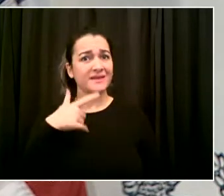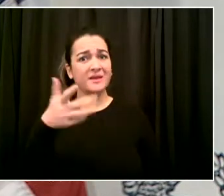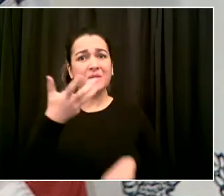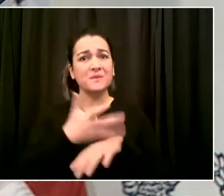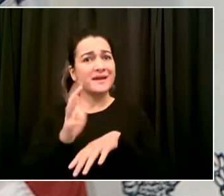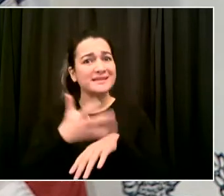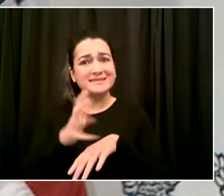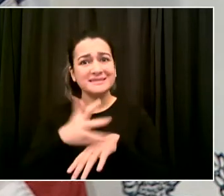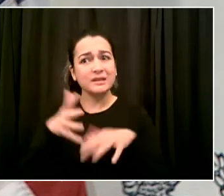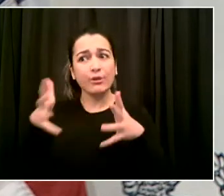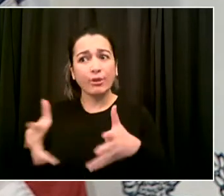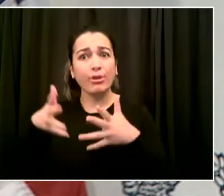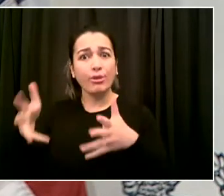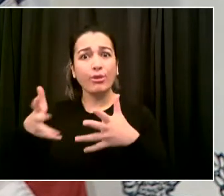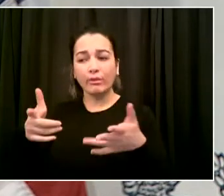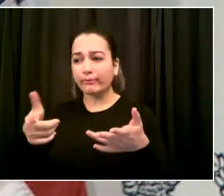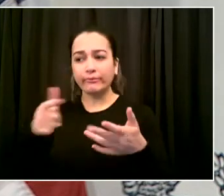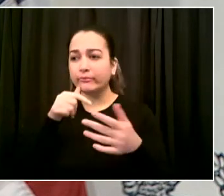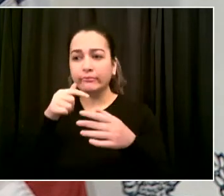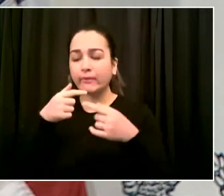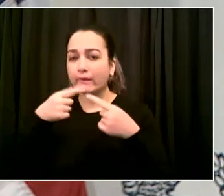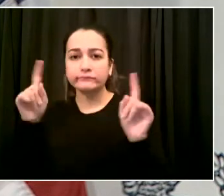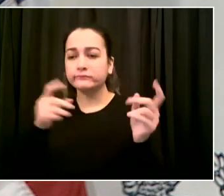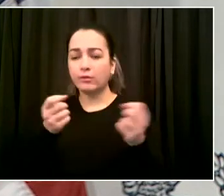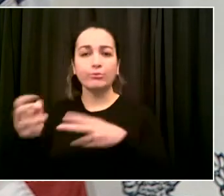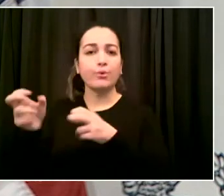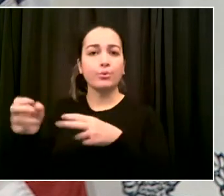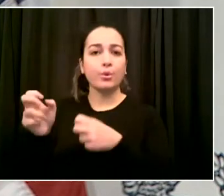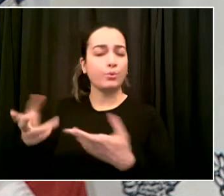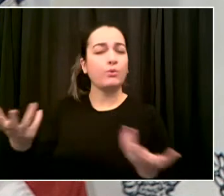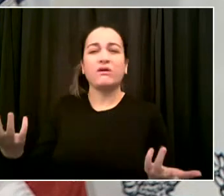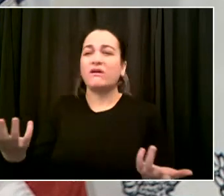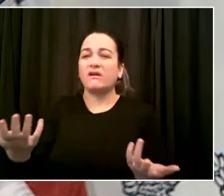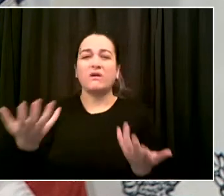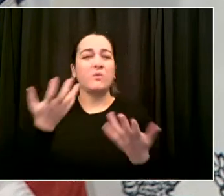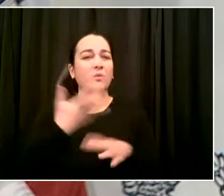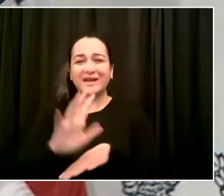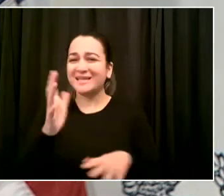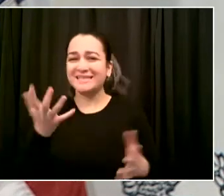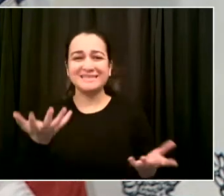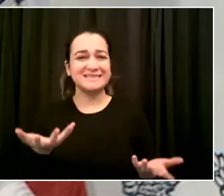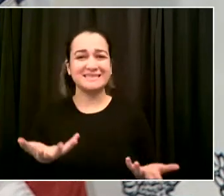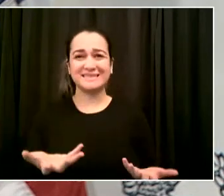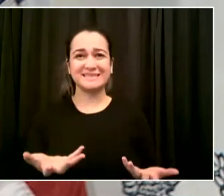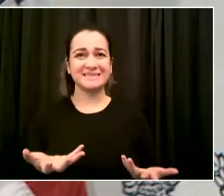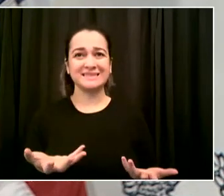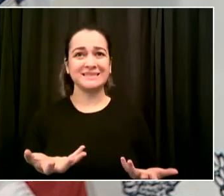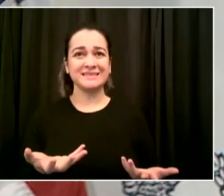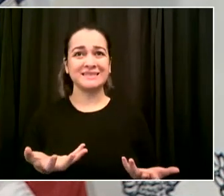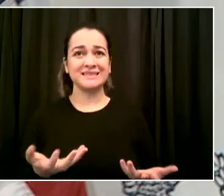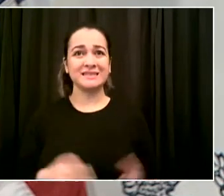I'LL TURN TO DR. KATTANZ D D THTHN EPOLICE COMMISSIONER DERMOT SHEA DR. CHOKSHI. OUR GOAL IS TO